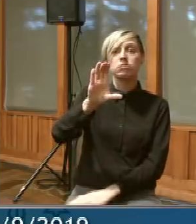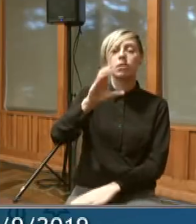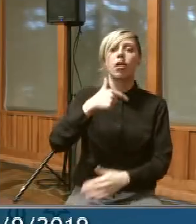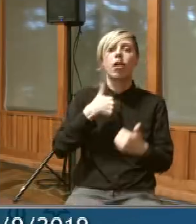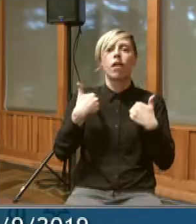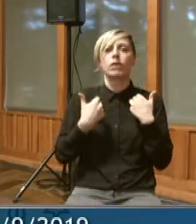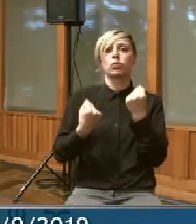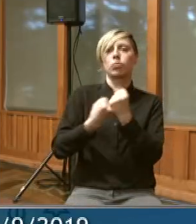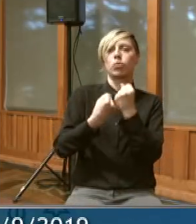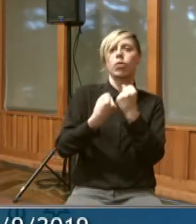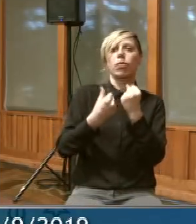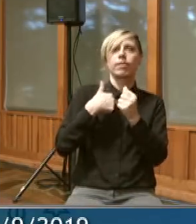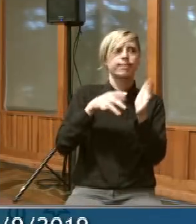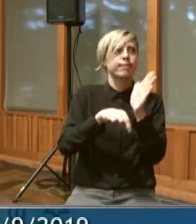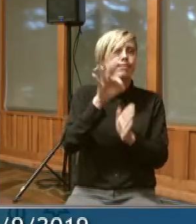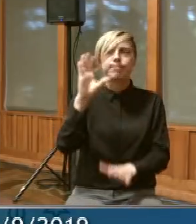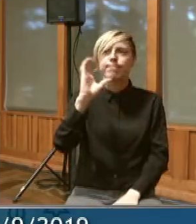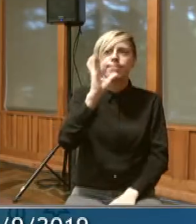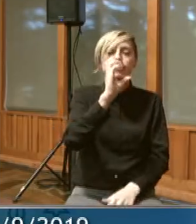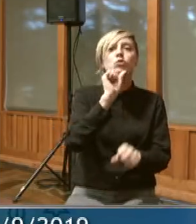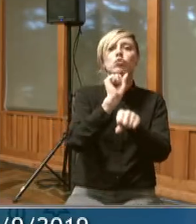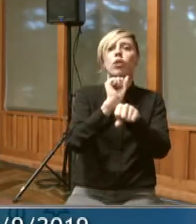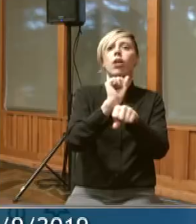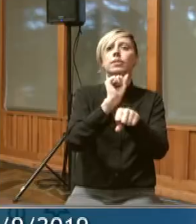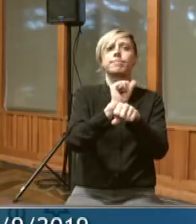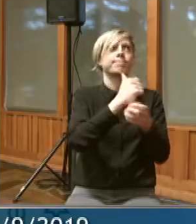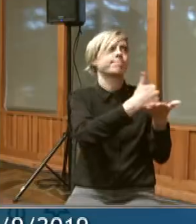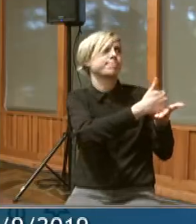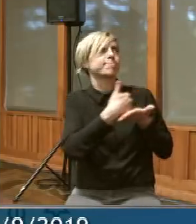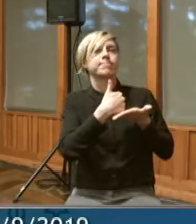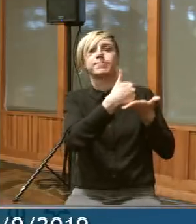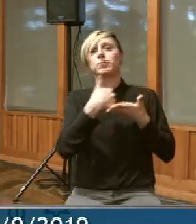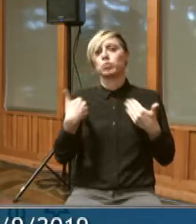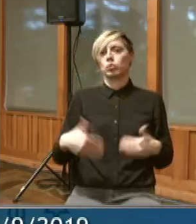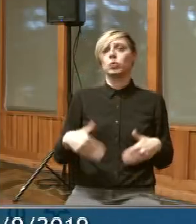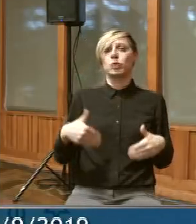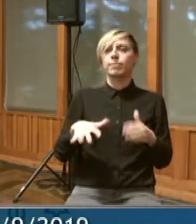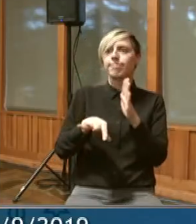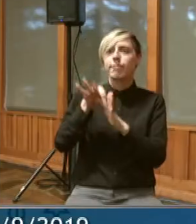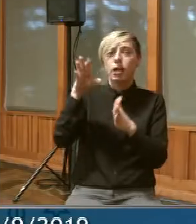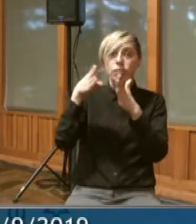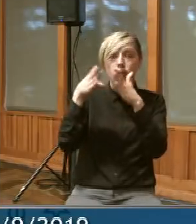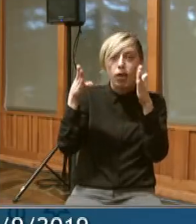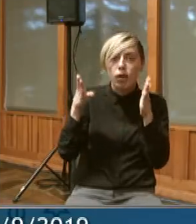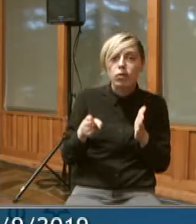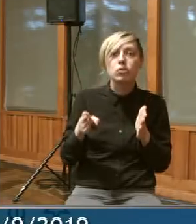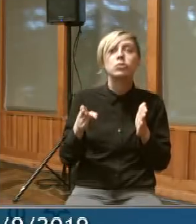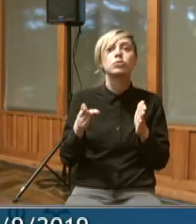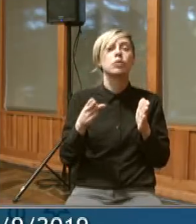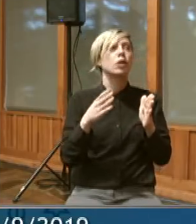STREETS OF PORTLAND. FROM YOUR FUNDING I WAS CAPABLE OF FINDING A JOB. THEY GAVE ME THE MEANS AND THE